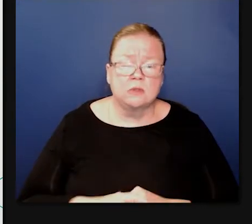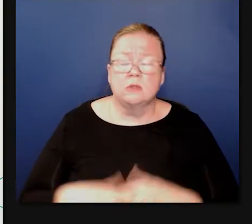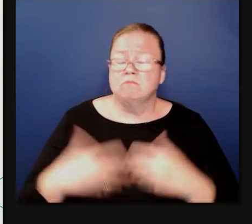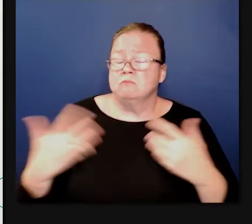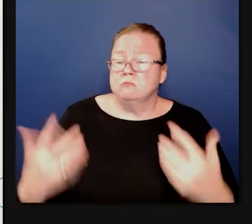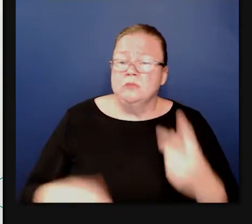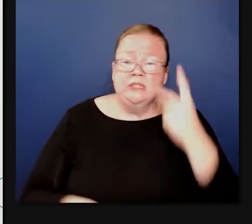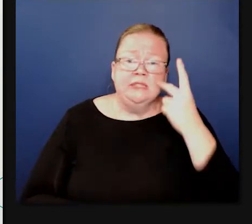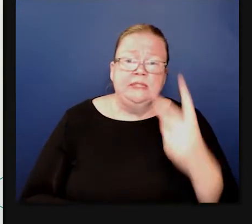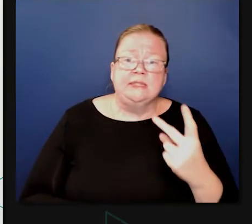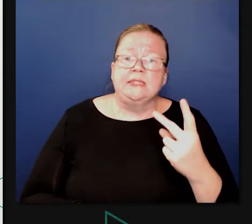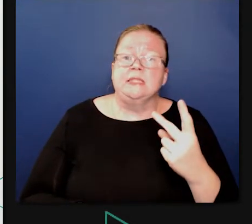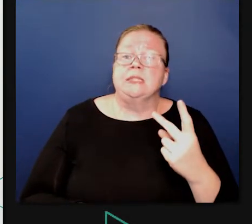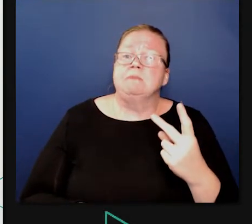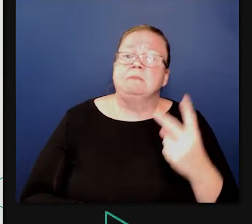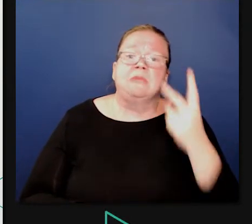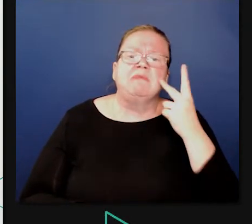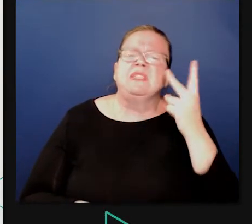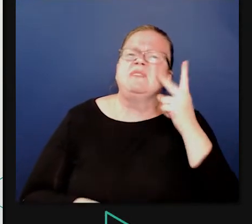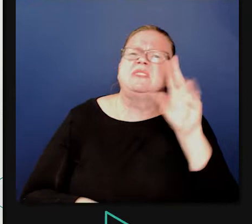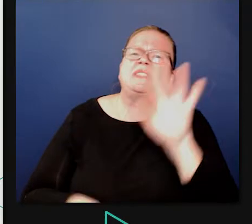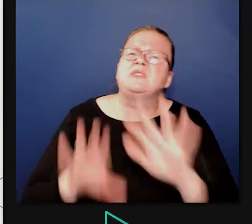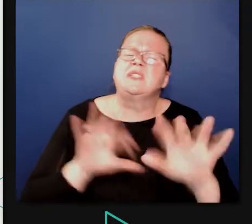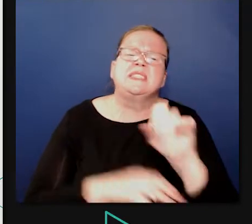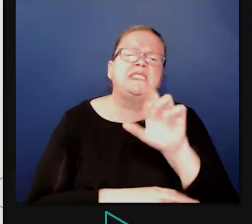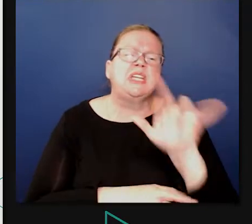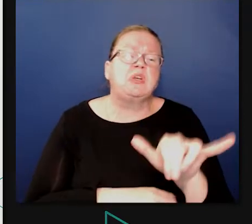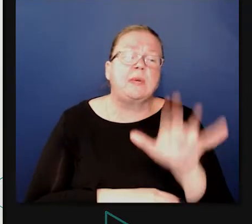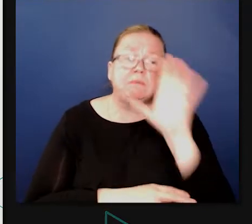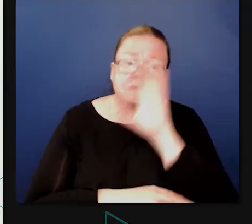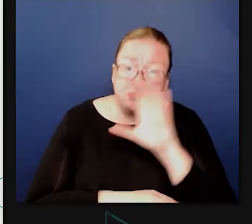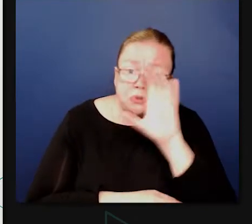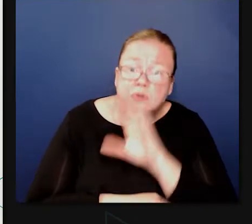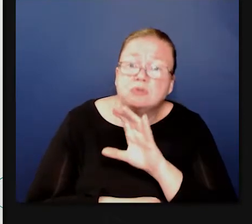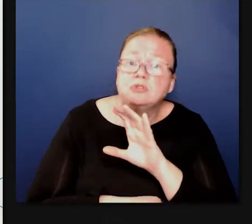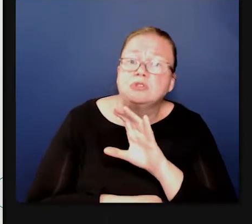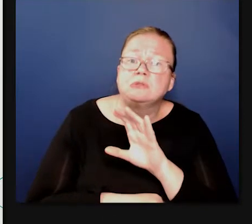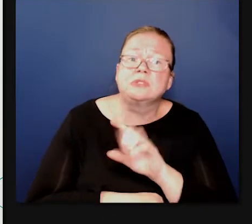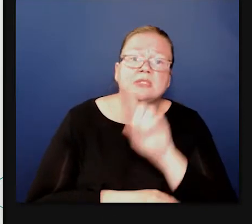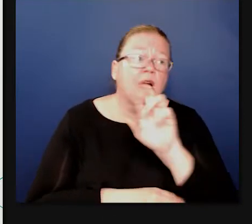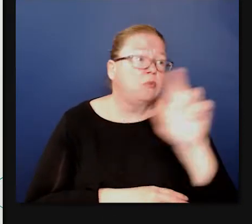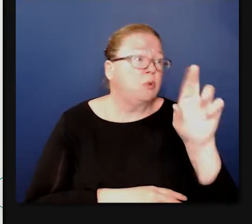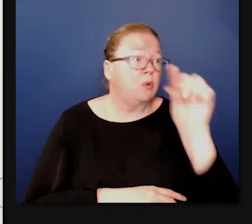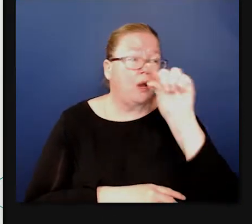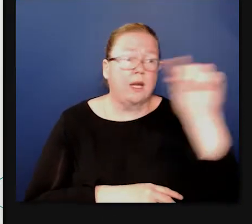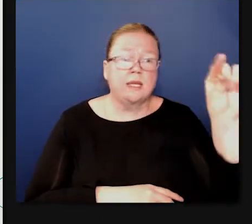So, as you can see, I am setting a filter for scenery, and I can use the search functionality on the top right.